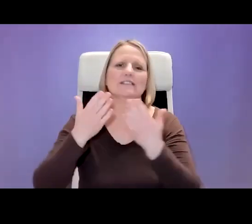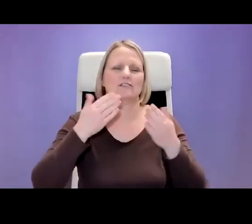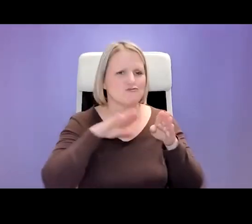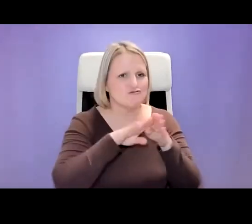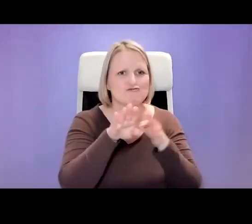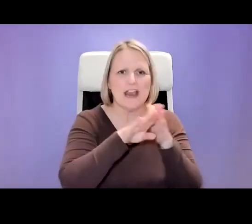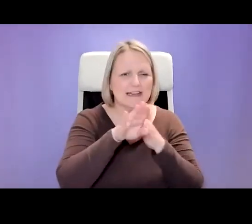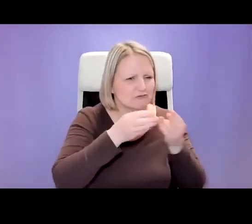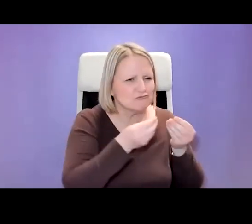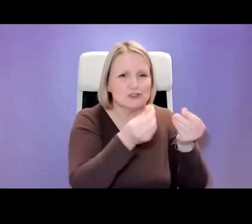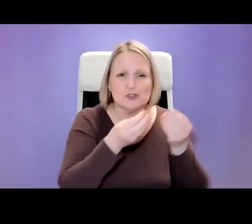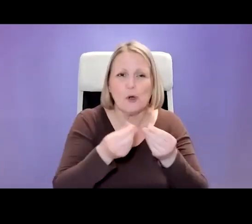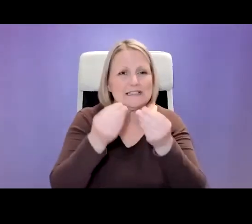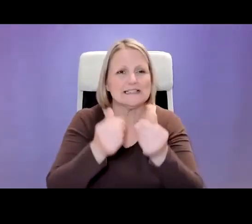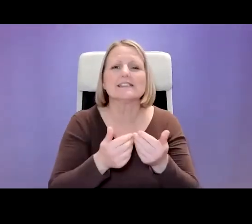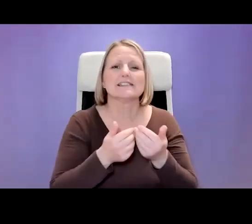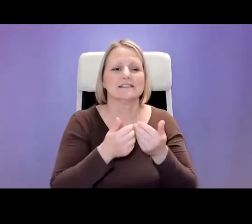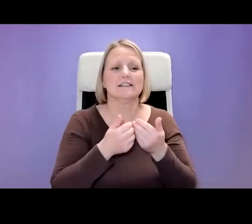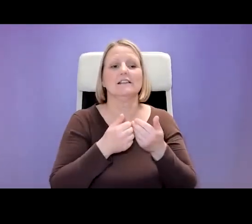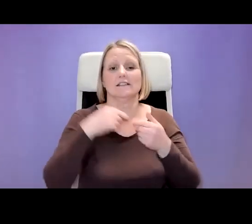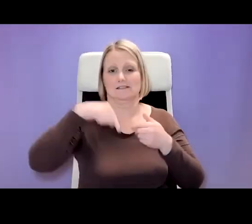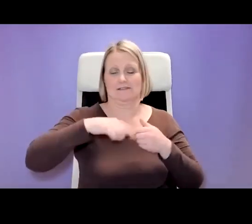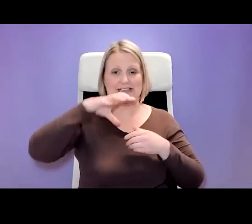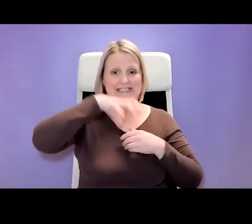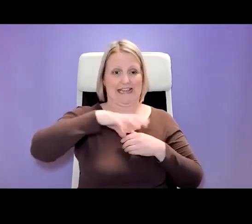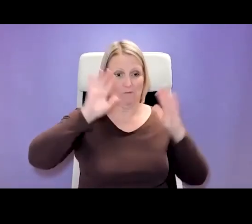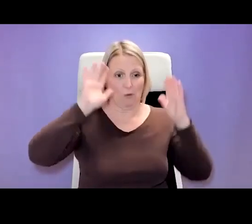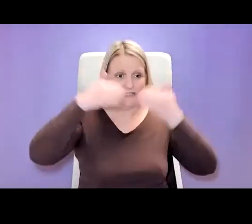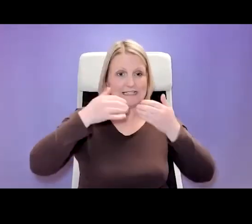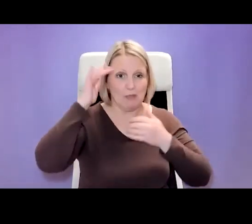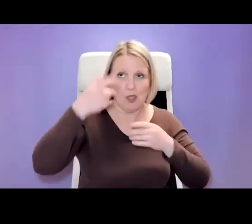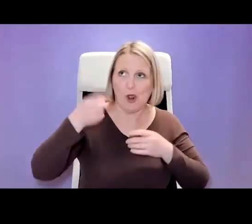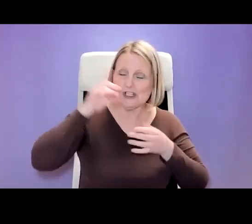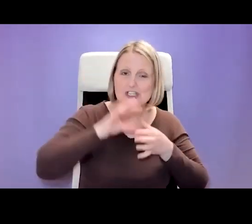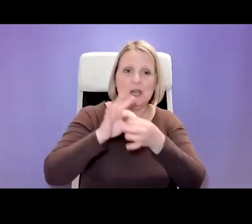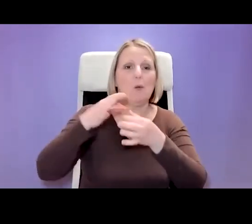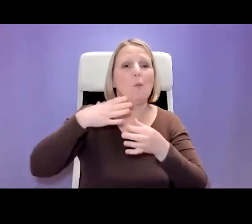the Centre for Autism in Theology wishes to identify the status quo,